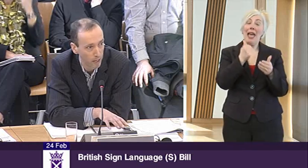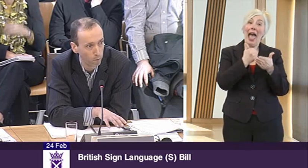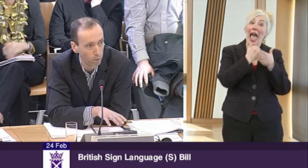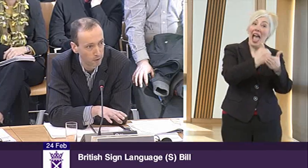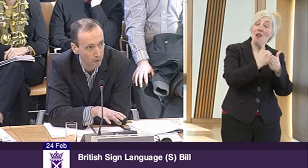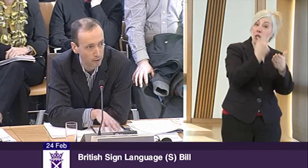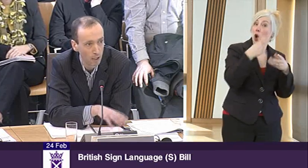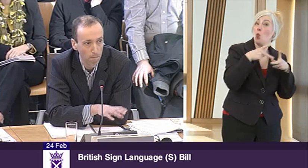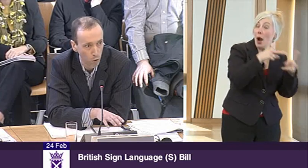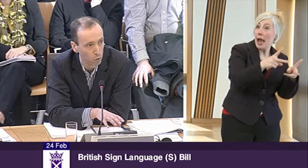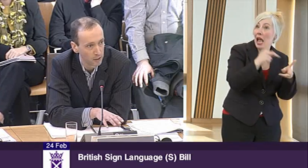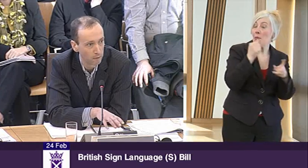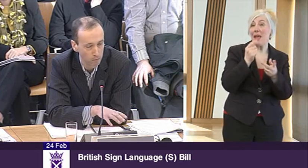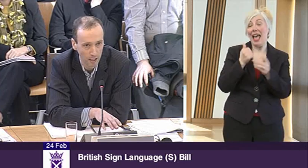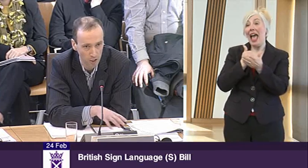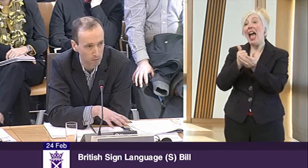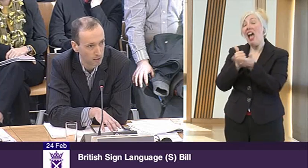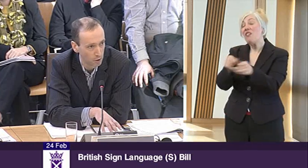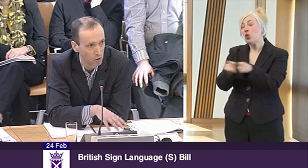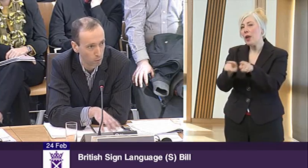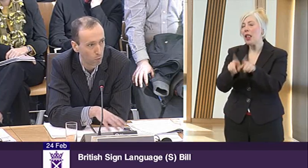helpful for one aspect, and it could even be helpful for the other, but only if you